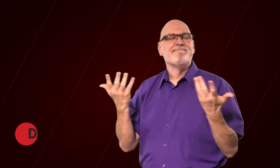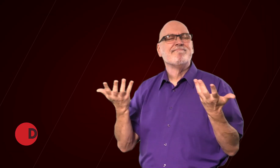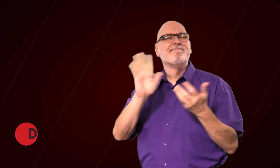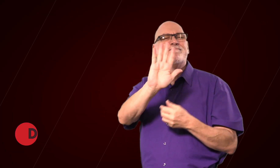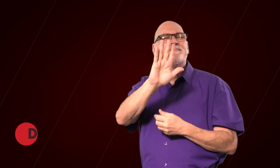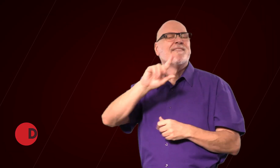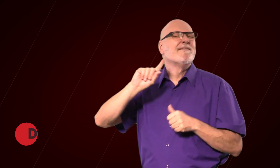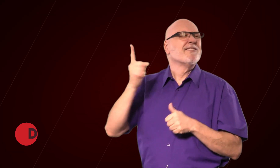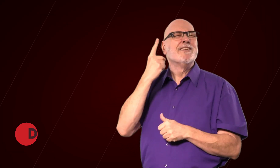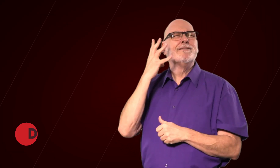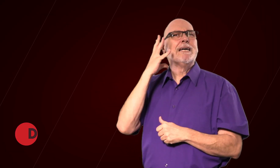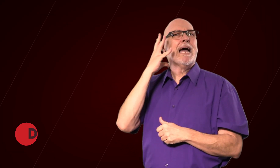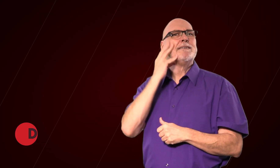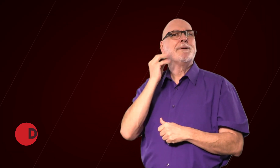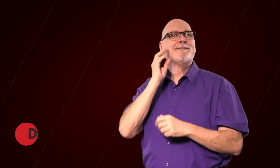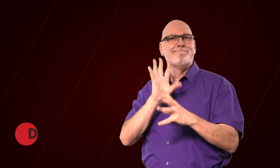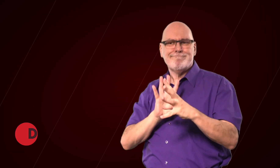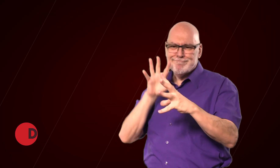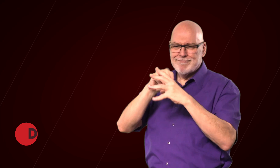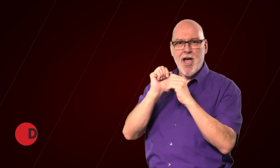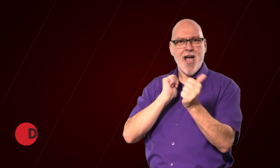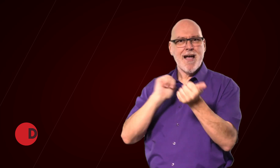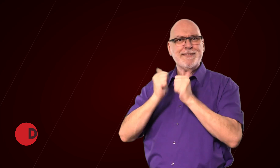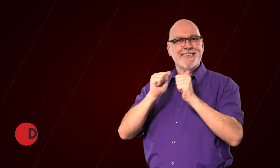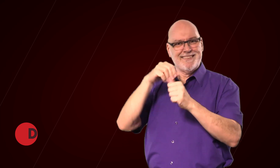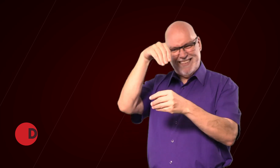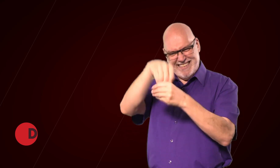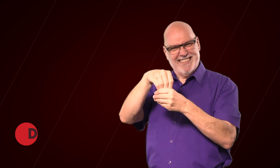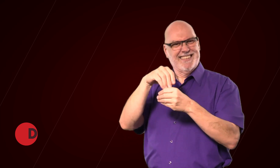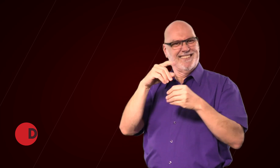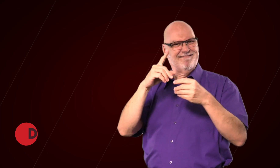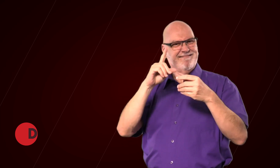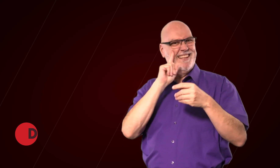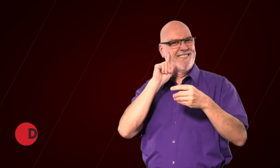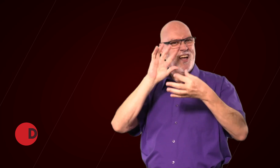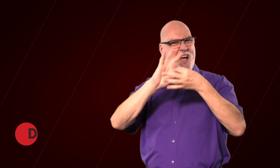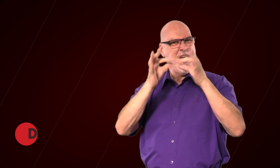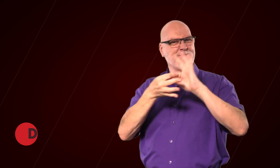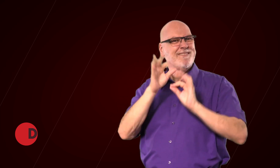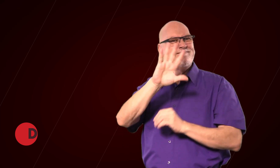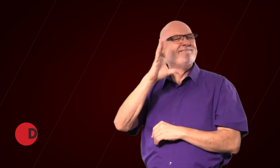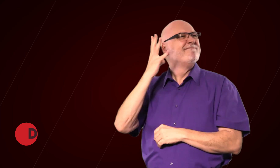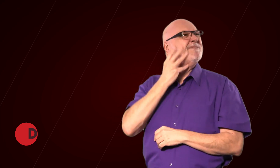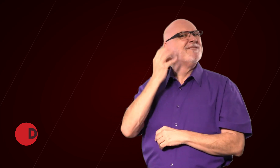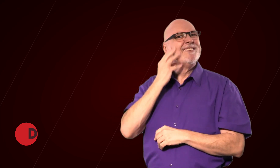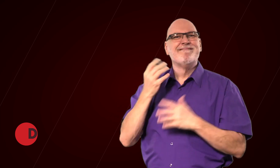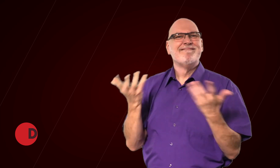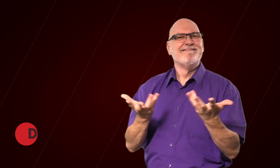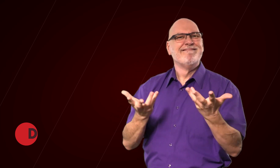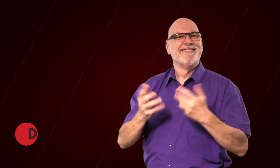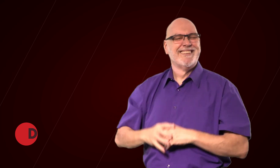[Anselmo]: What was the experience like for you competing in the Deaflympics?